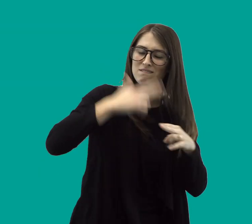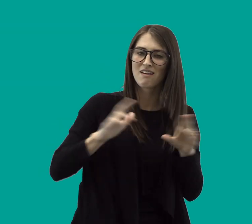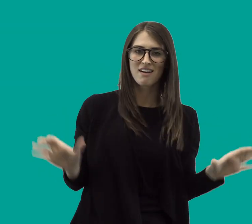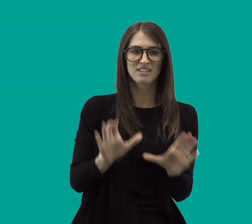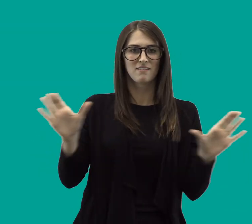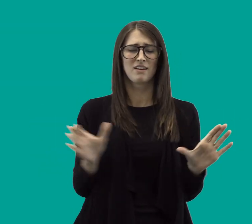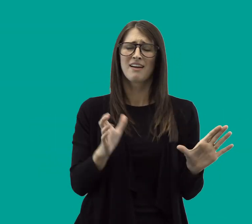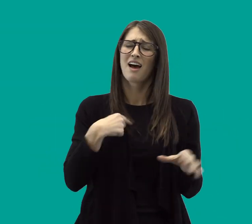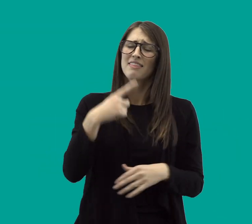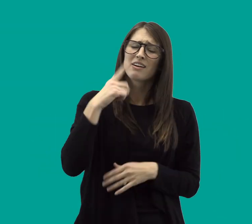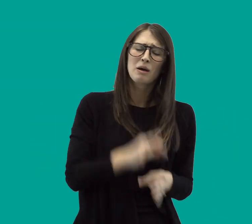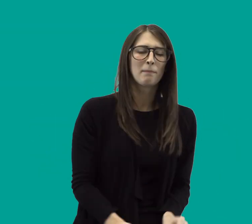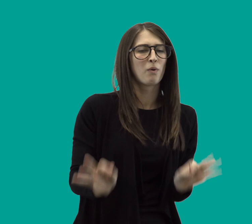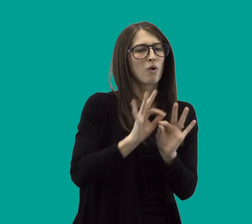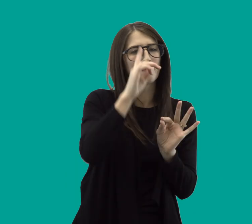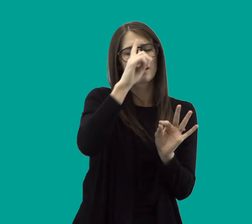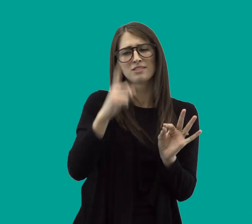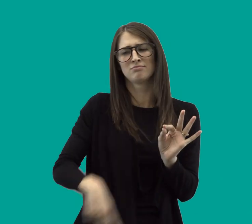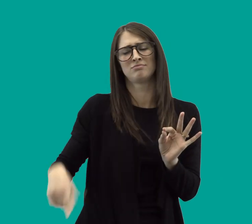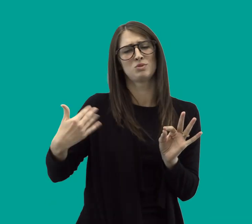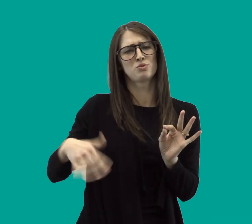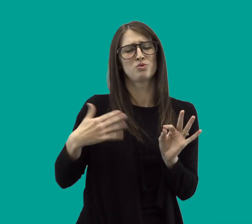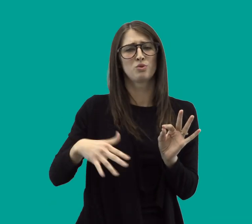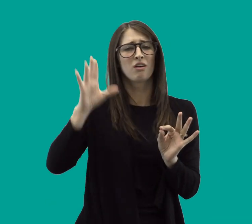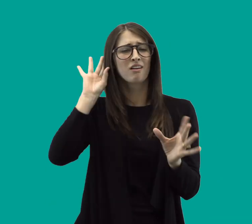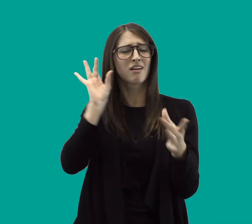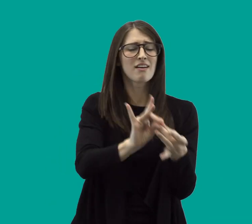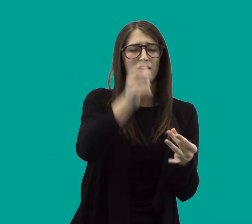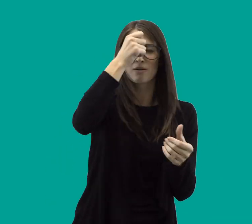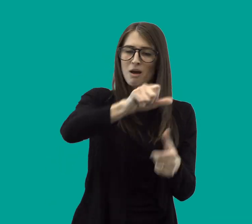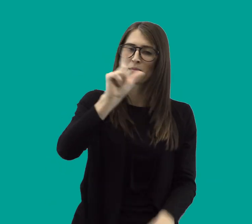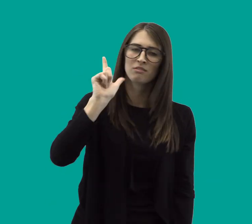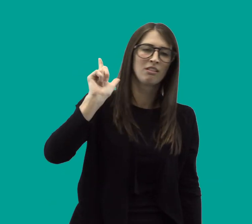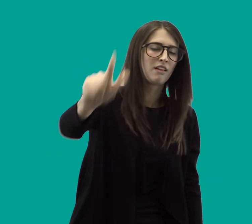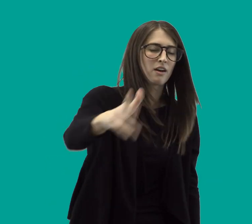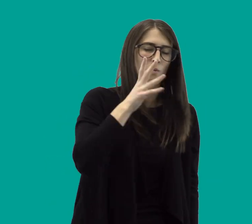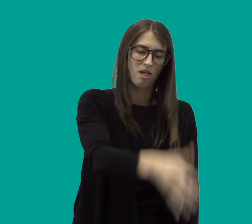And I think this is very important for them to make these long lasting connections